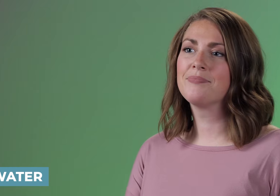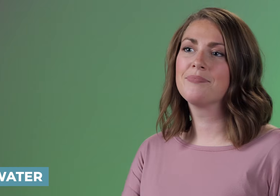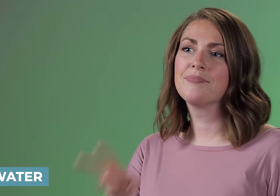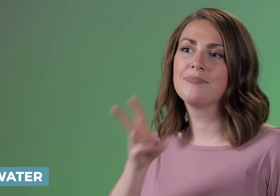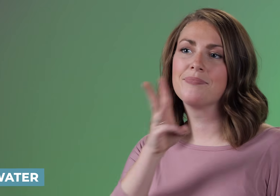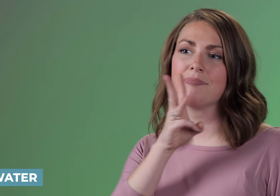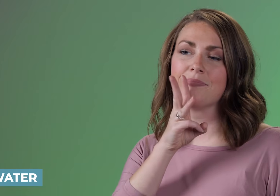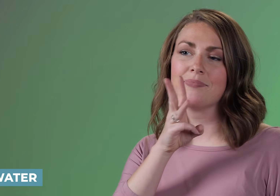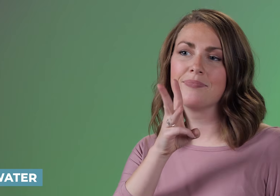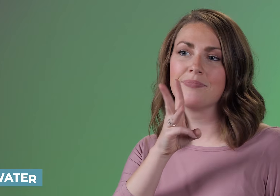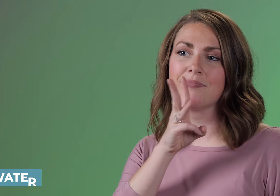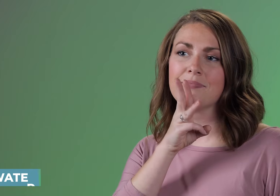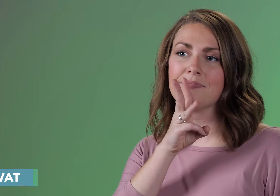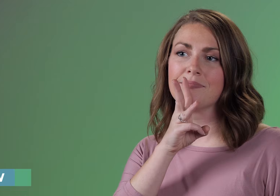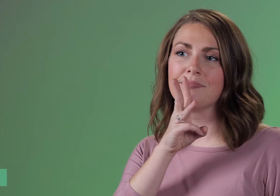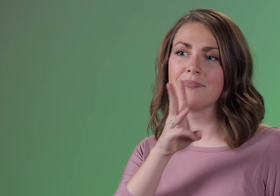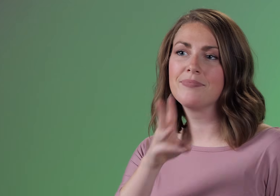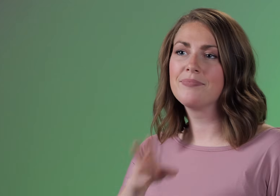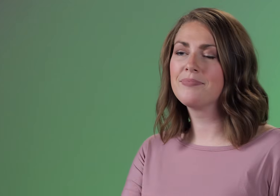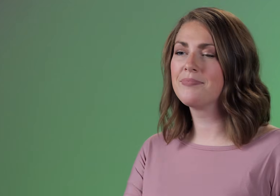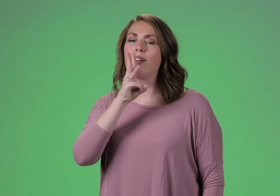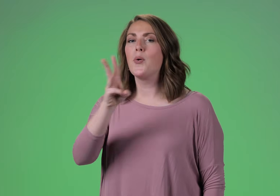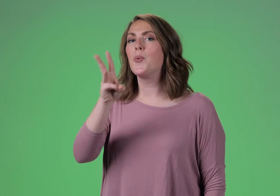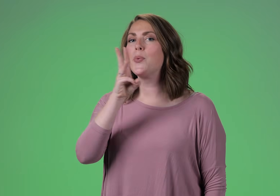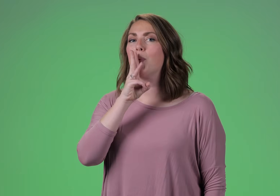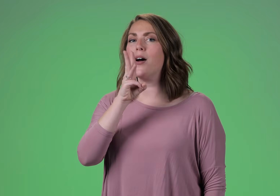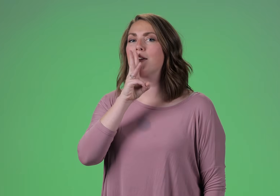It's the letter "W" right here at your lips. WATER